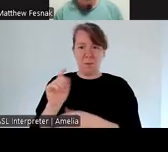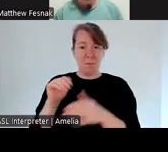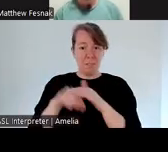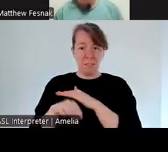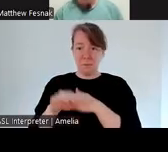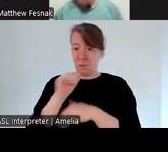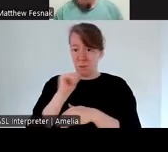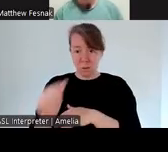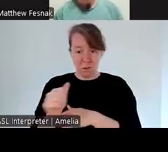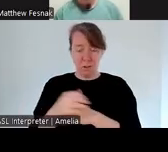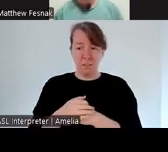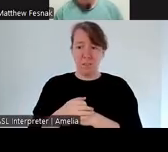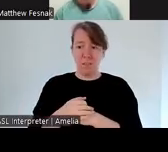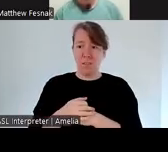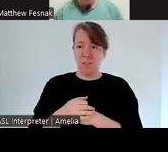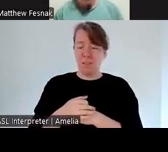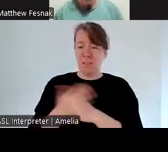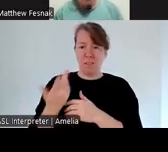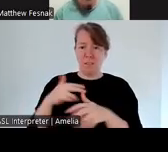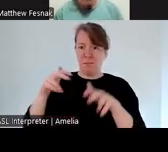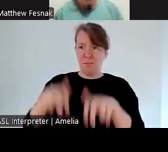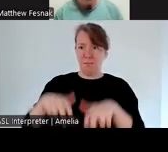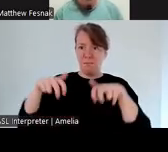So if you have, like, mobility issues or anything you just, like,